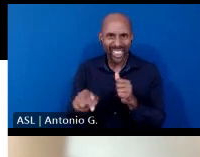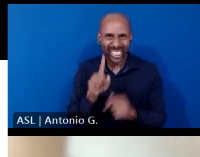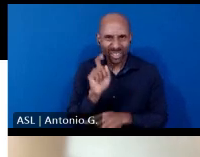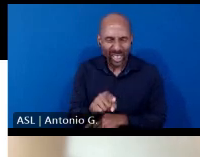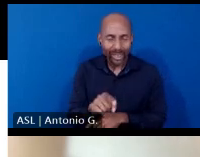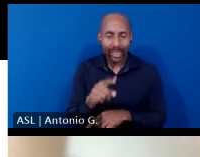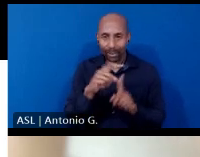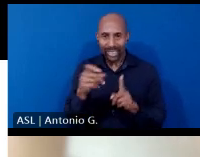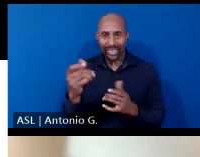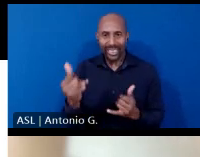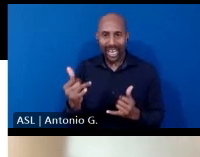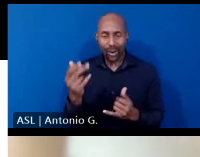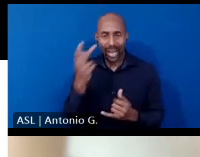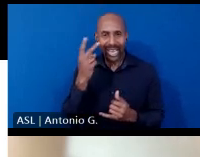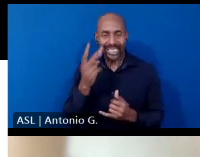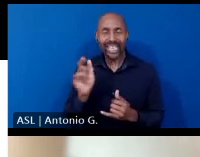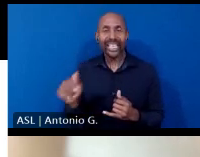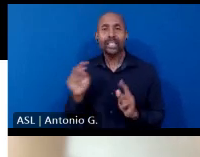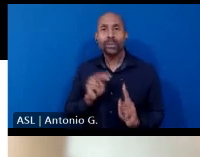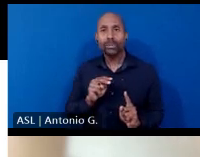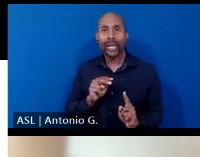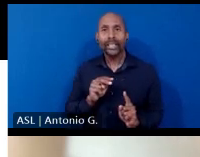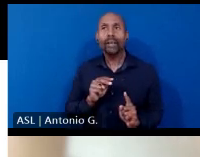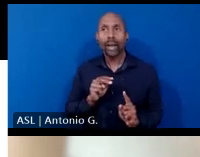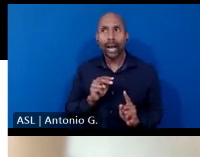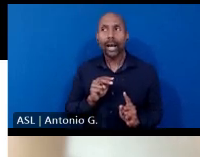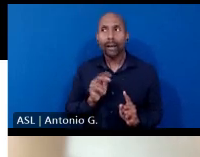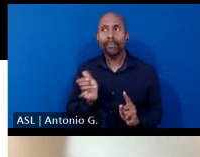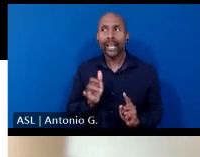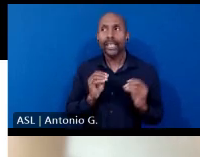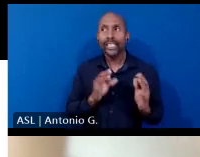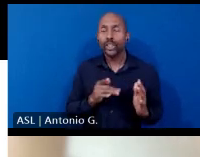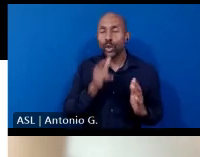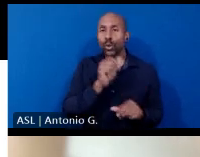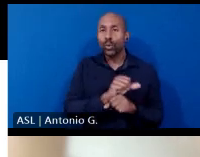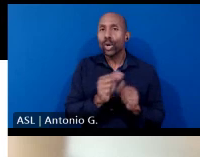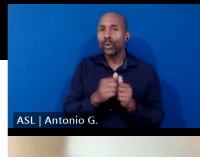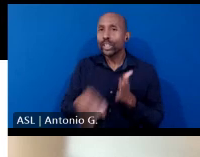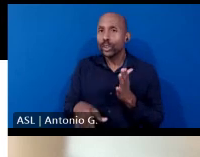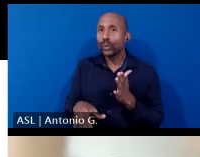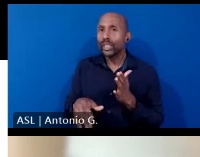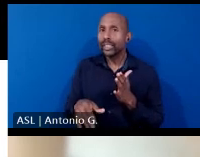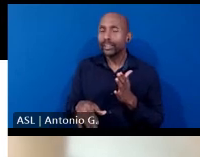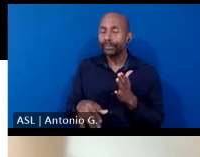the perspective of like maybe a teacher working with students. I'm gonna shift to some other questions.